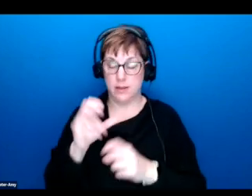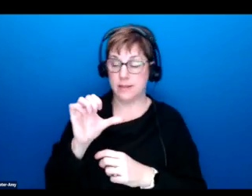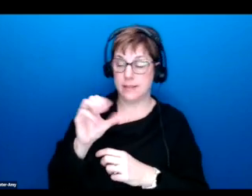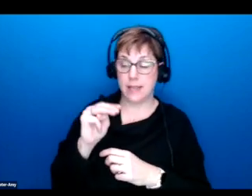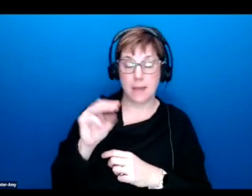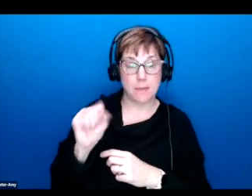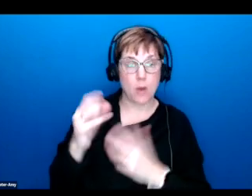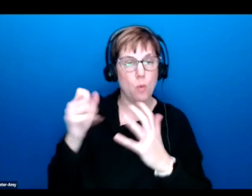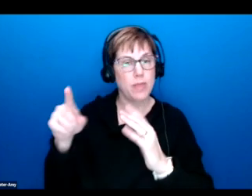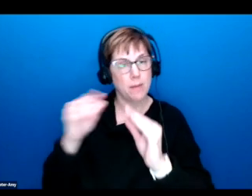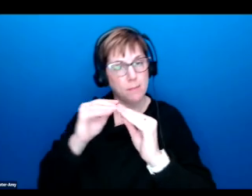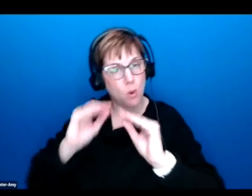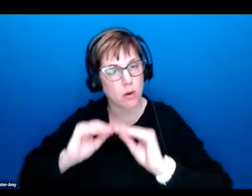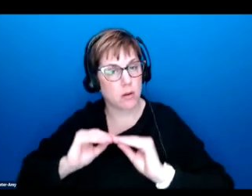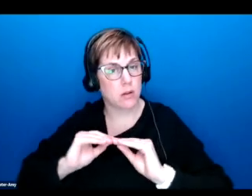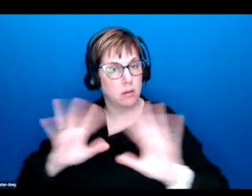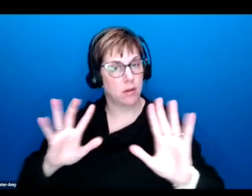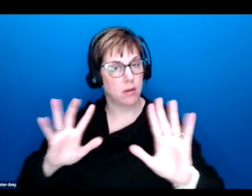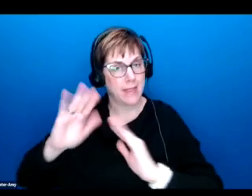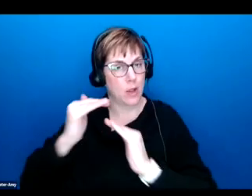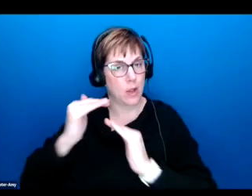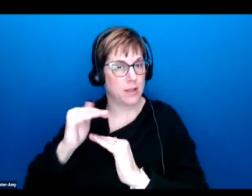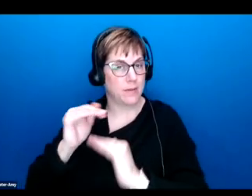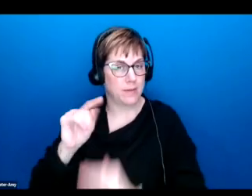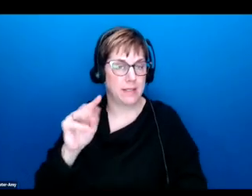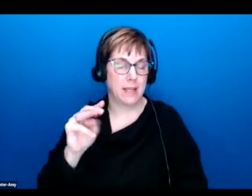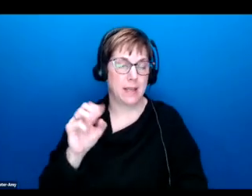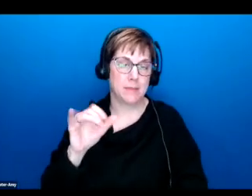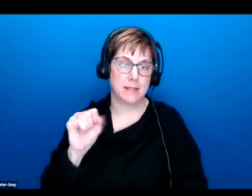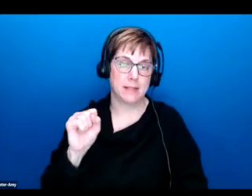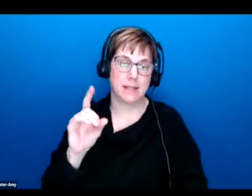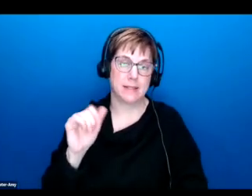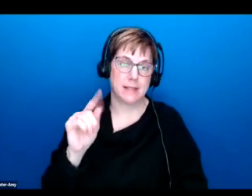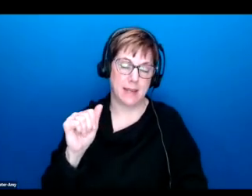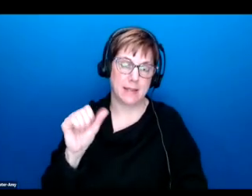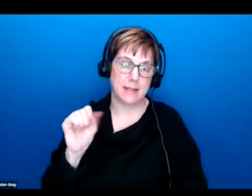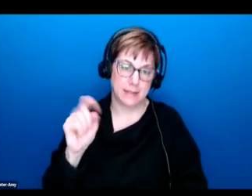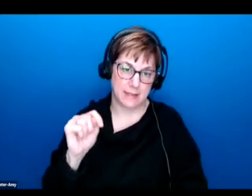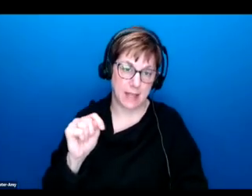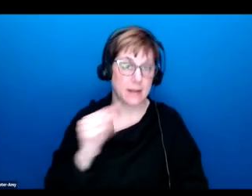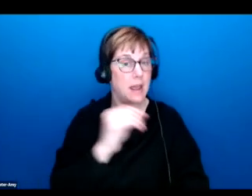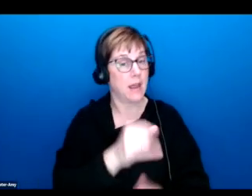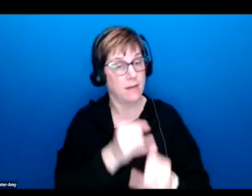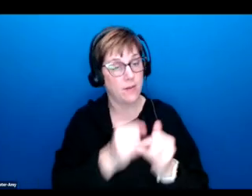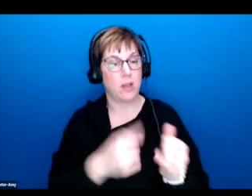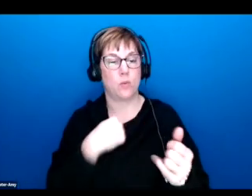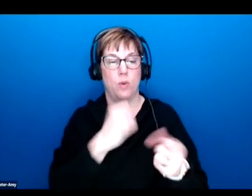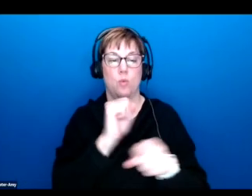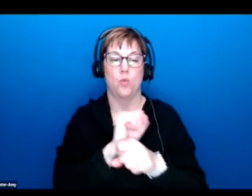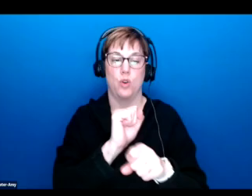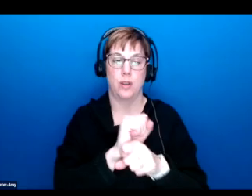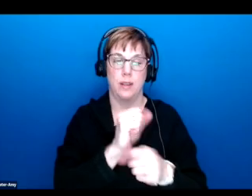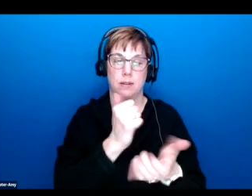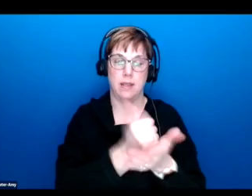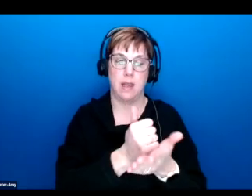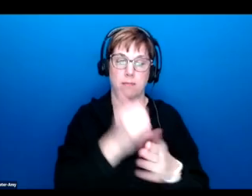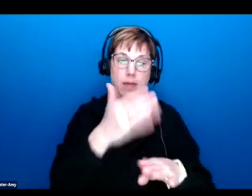transparent about the limitations of the T-MSIS dataset. Then finally, we are working to improve the reporting of the race/